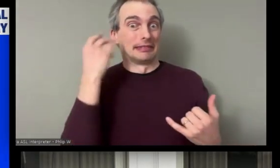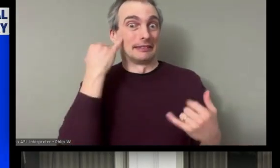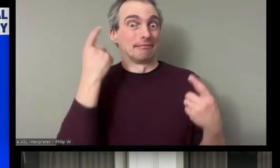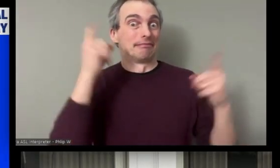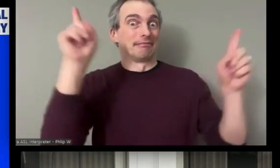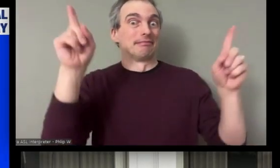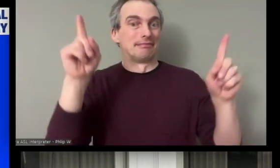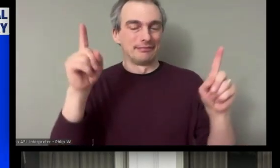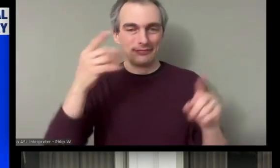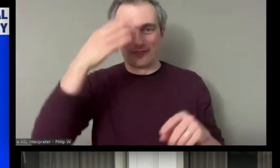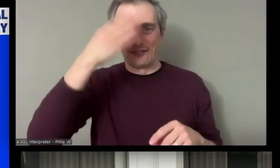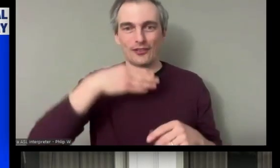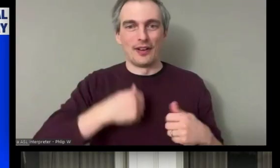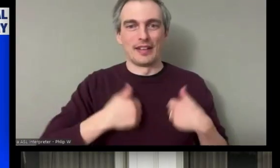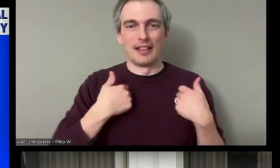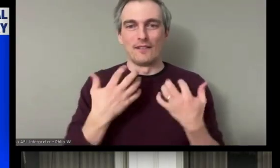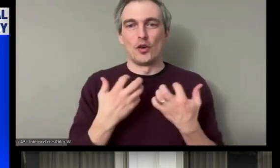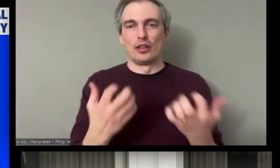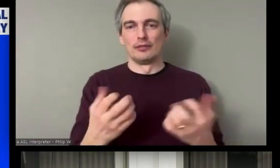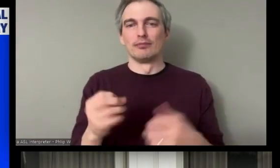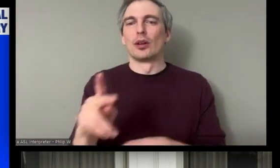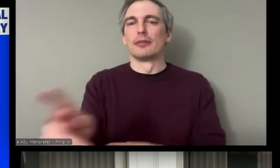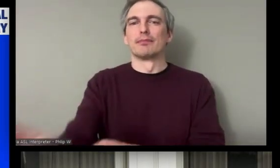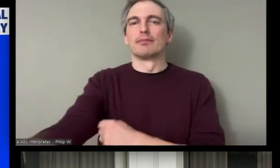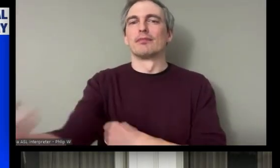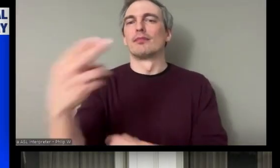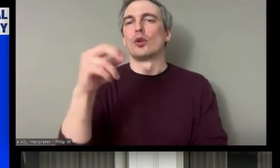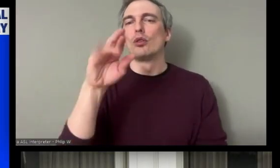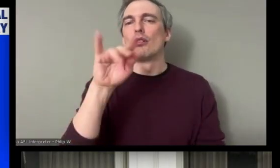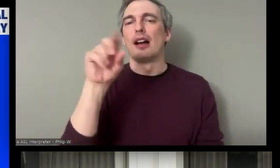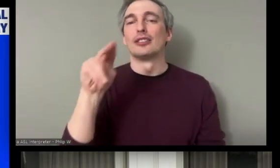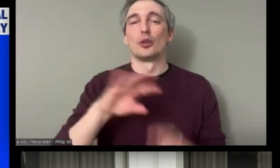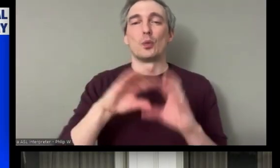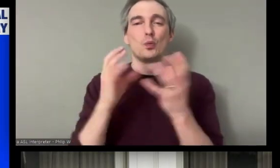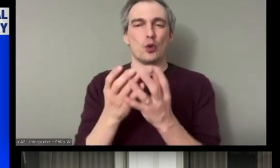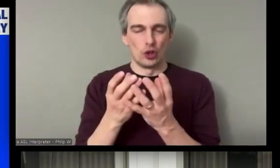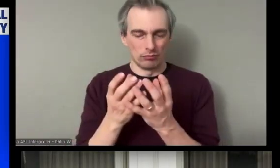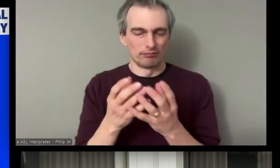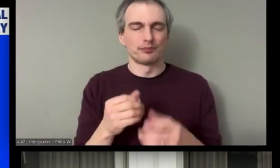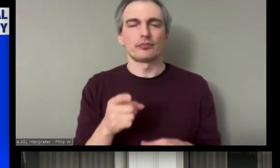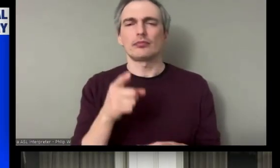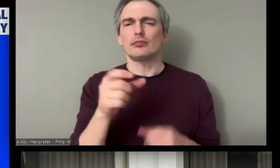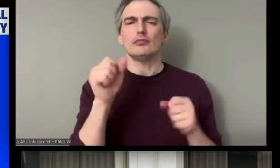On a mobile phone. Or on a website. So that is something I think really interesting.